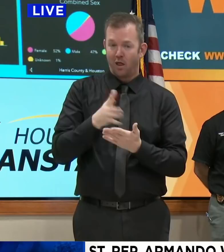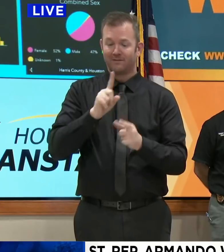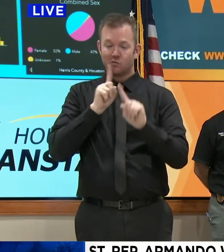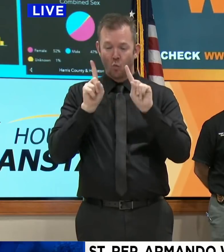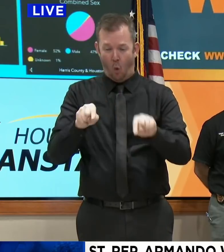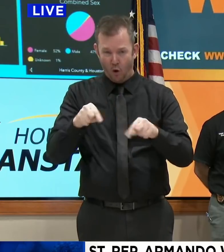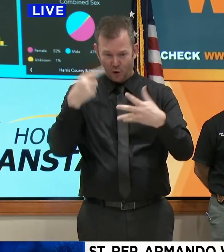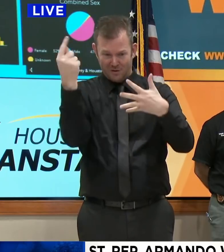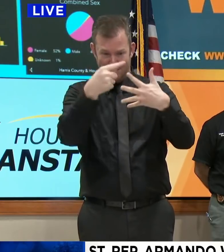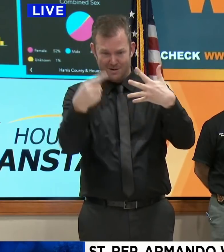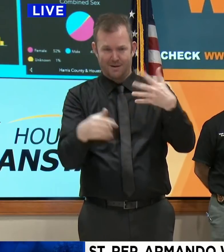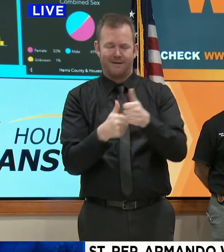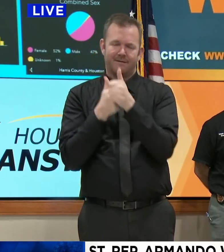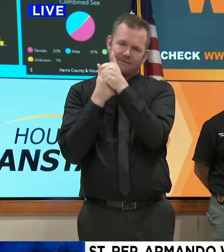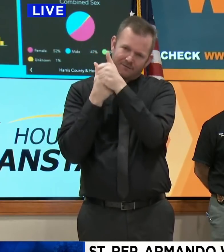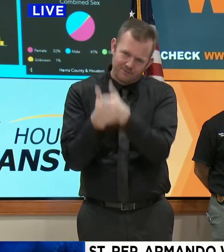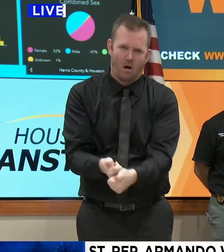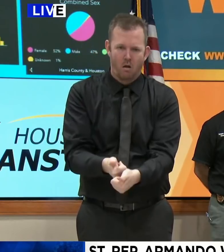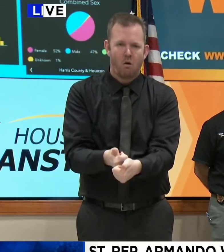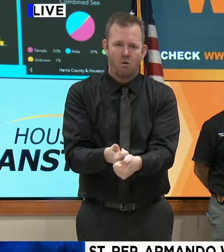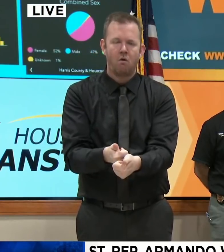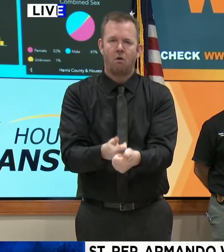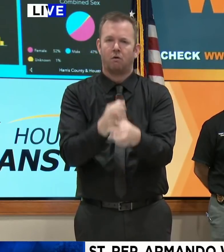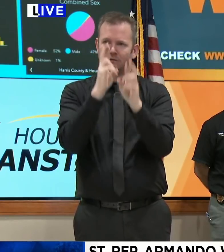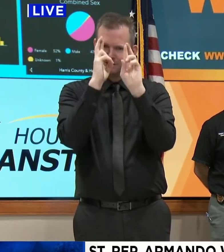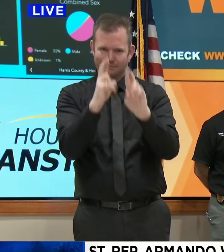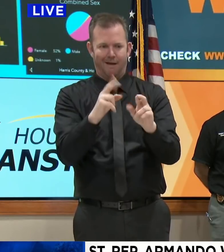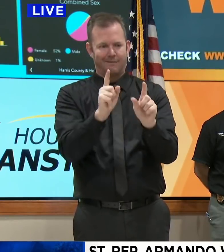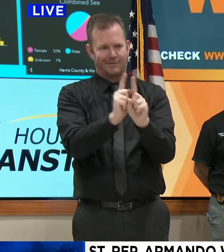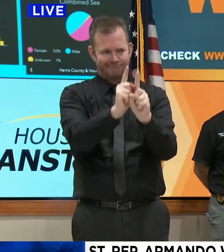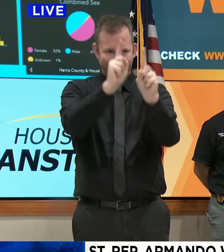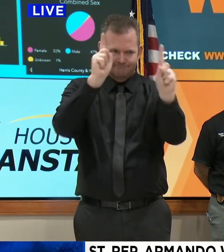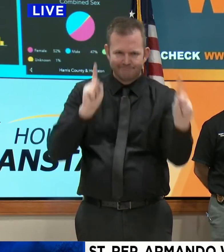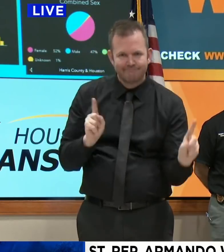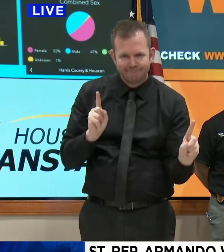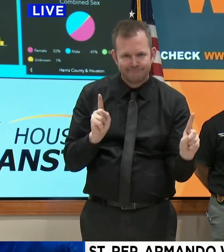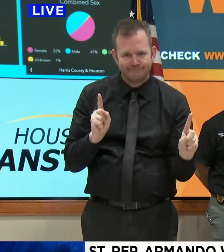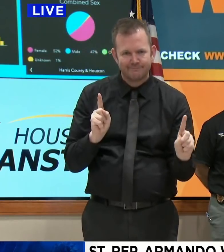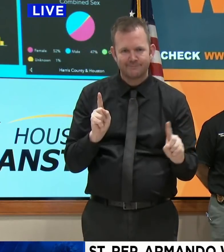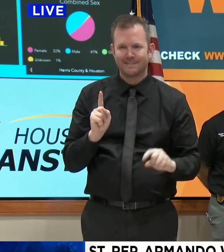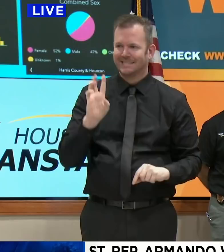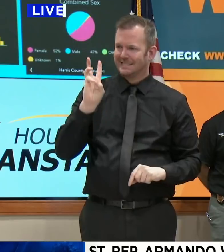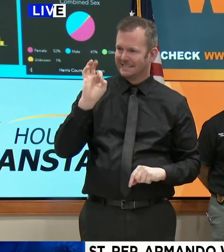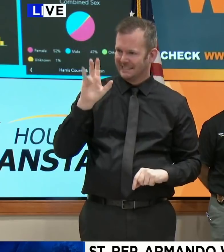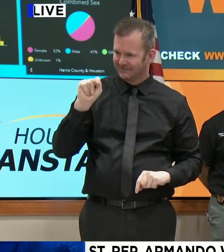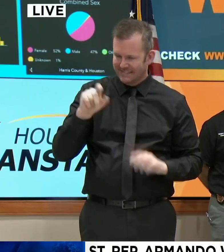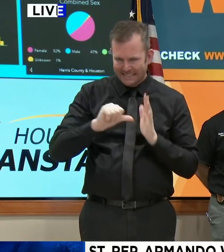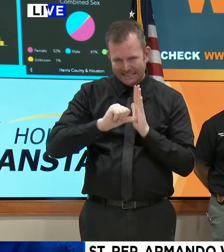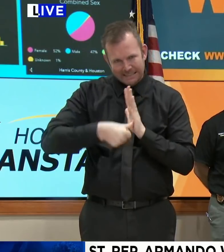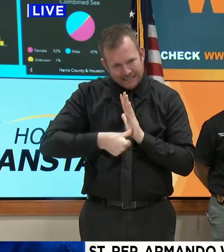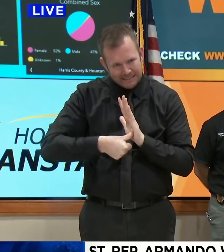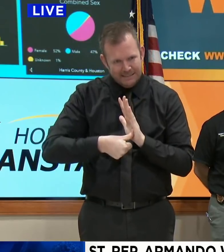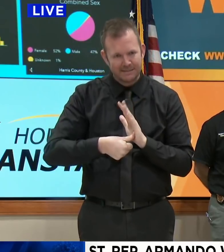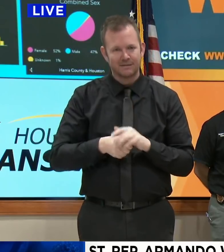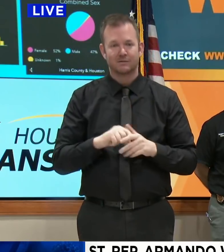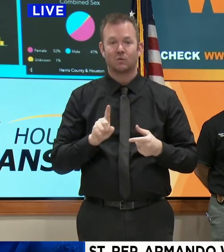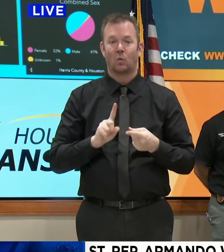opportunity to serve this great region and God bless you great region and God bless you and can continue to follow the and can continue to follow the guidelines guidelines of distin seen a 6 feet away